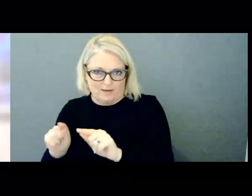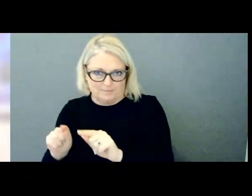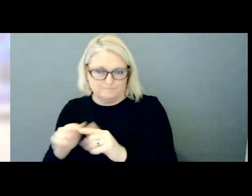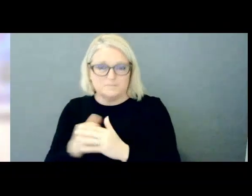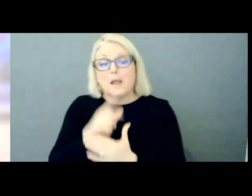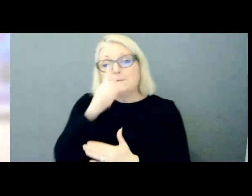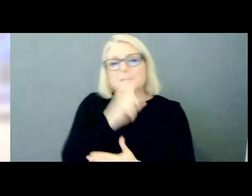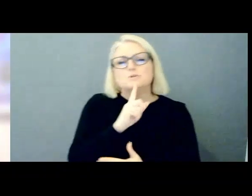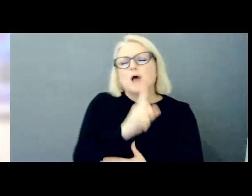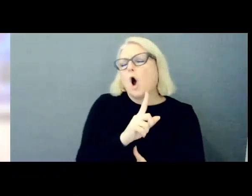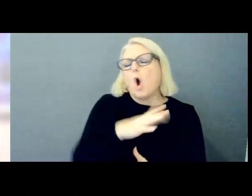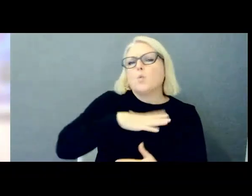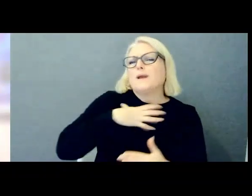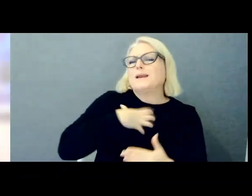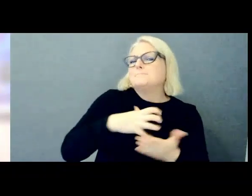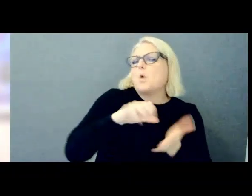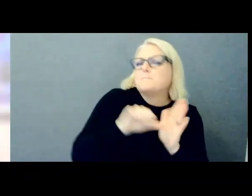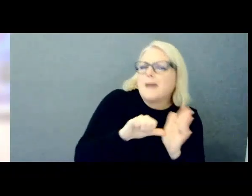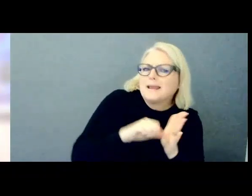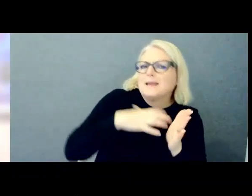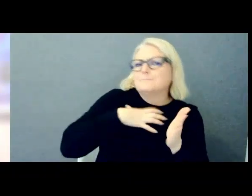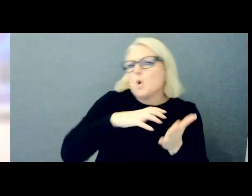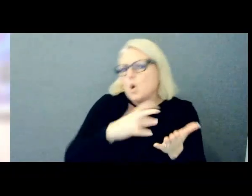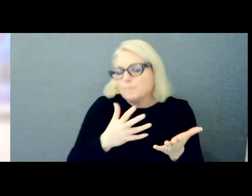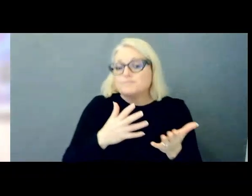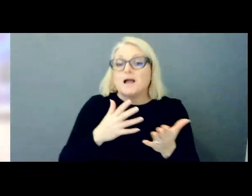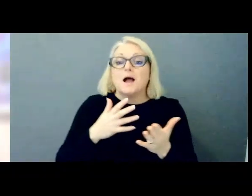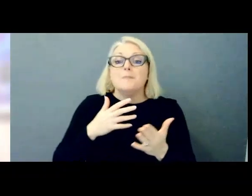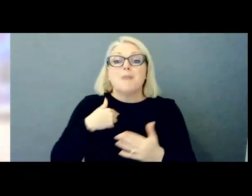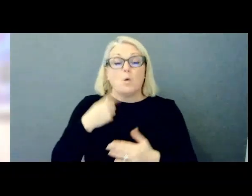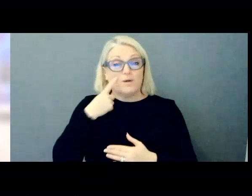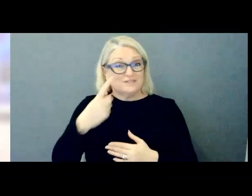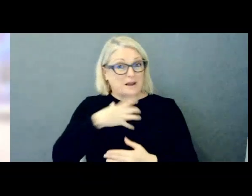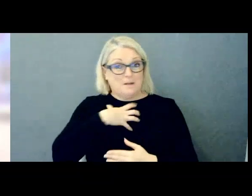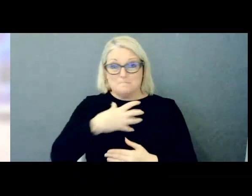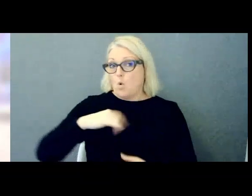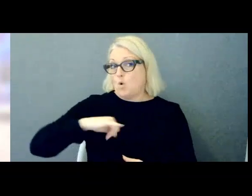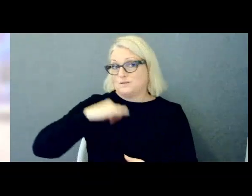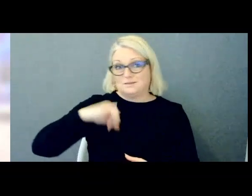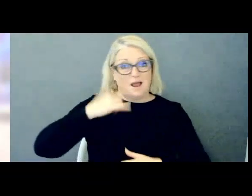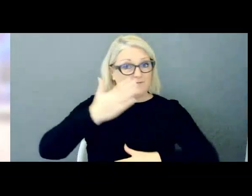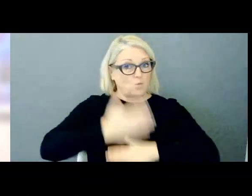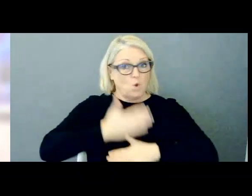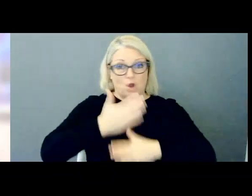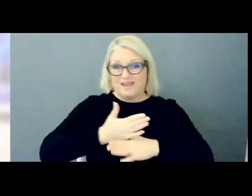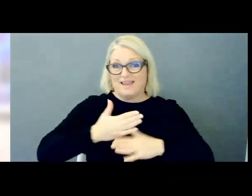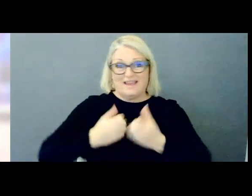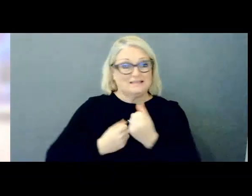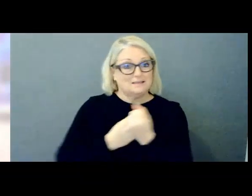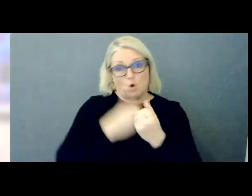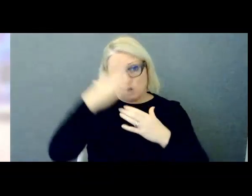but we've seen more staff since the beginning of the NDIS working in supported accommodation than ever before.